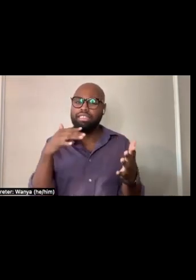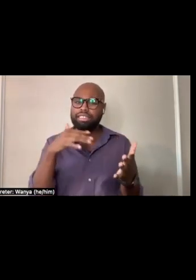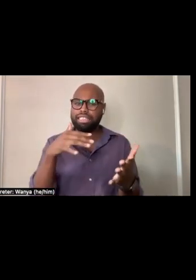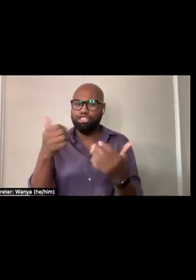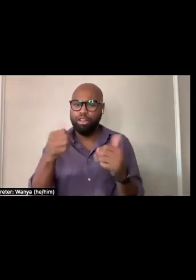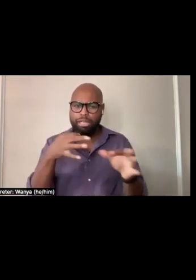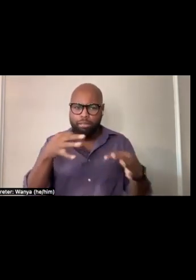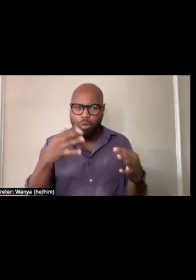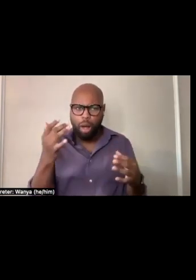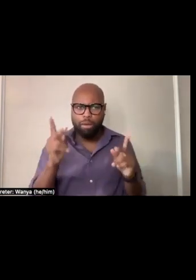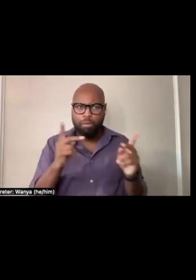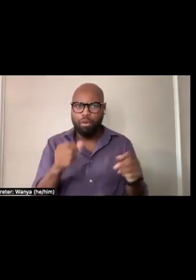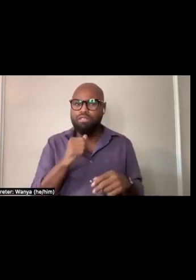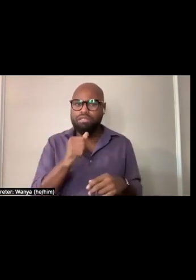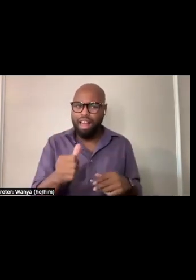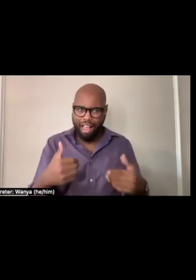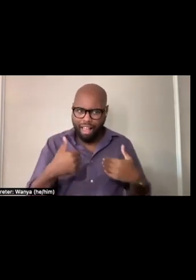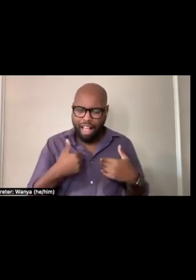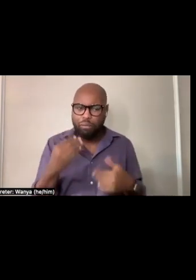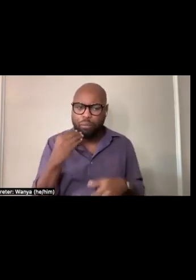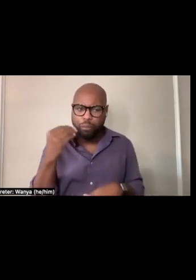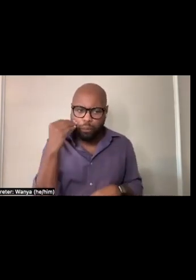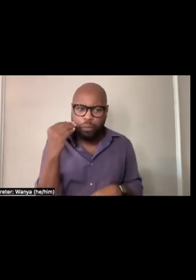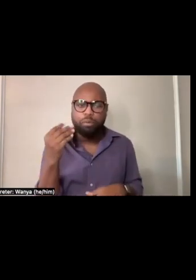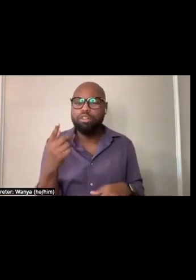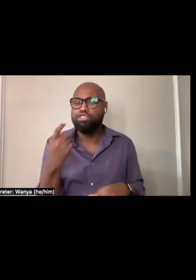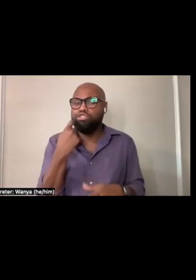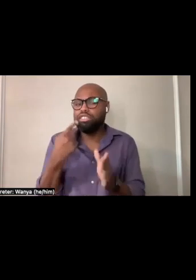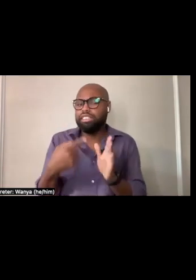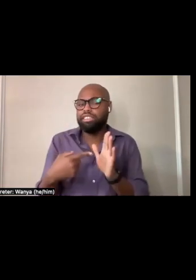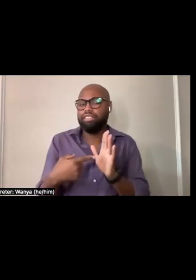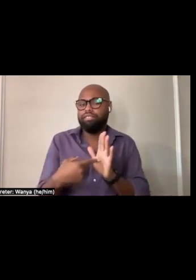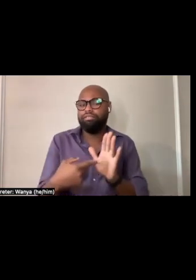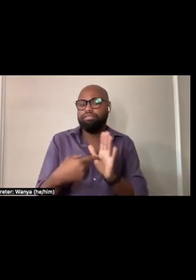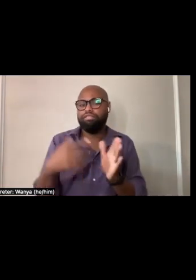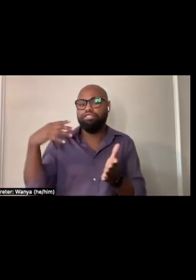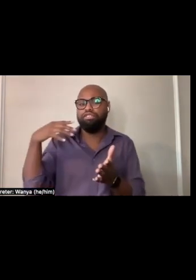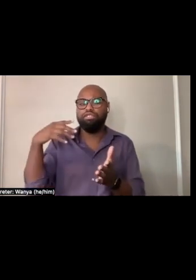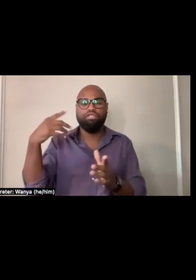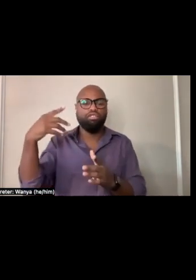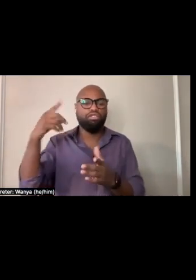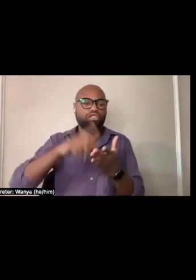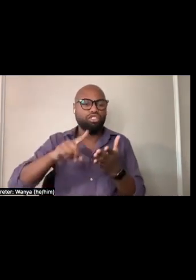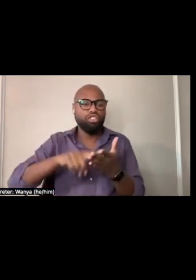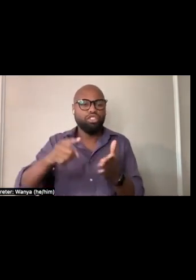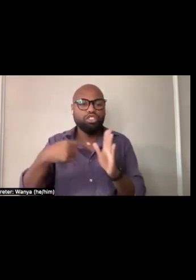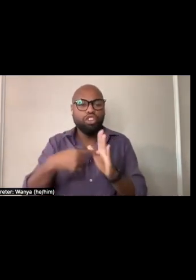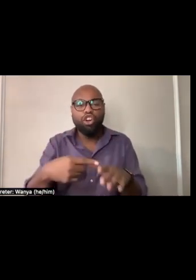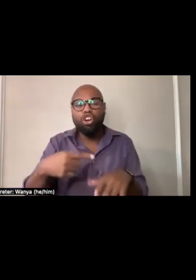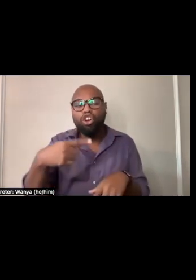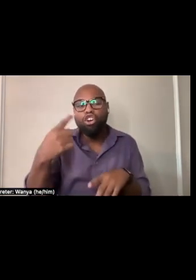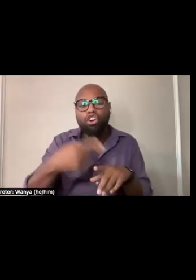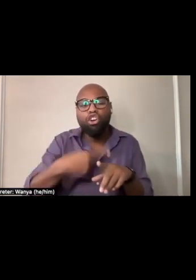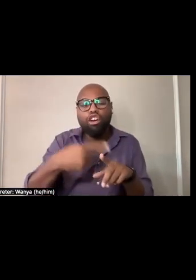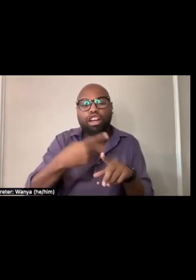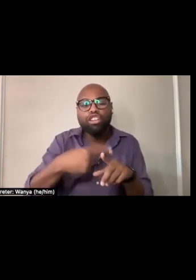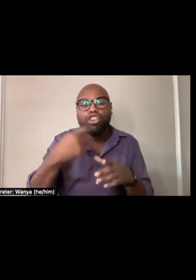But really, the most recent research suggests that the combination of rental costs and vacancy rates are the highest predictors of rates of